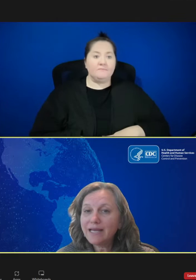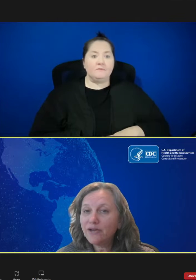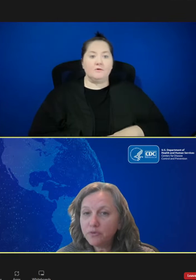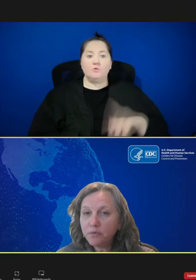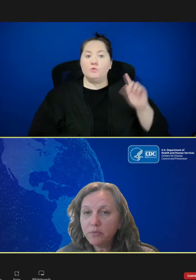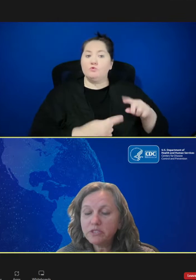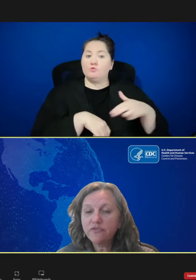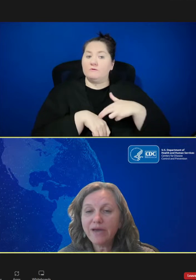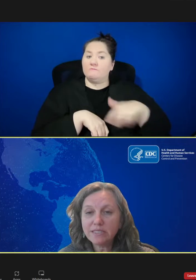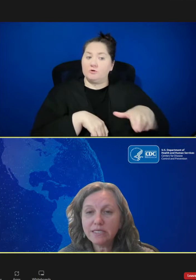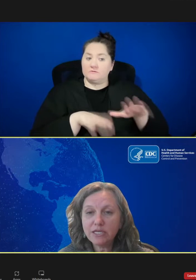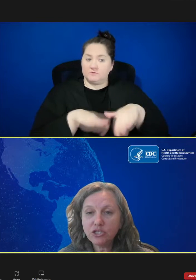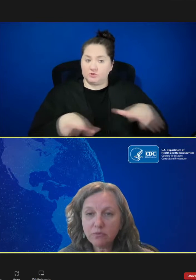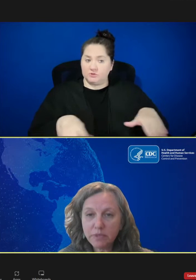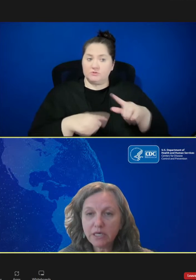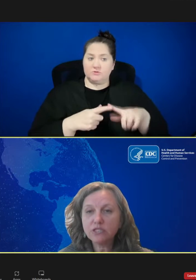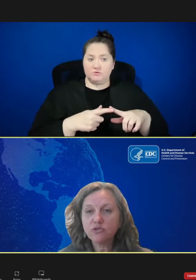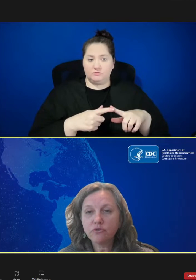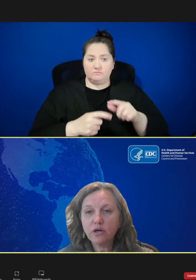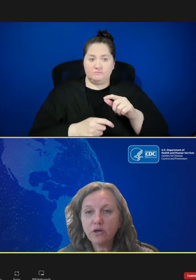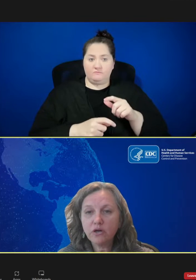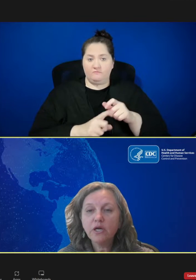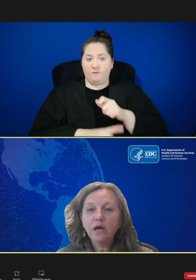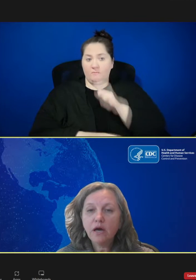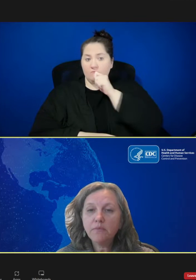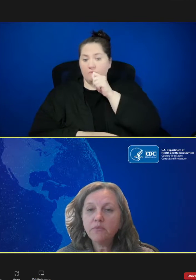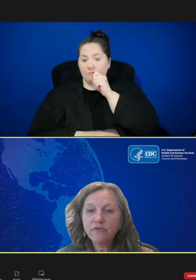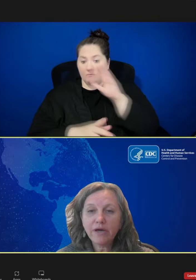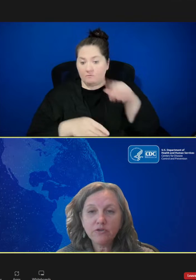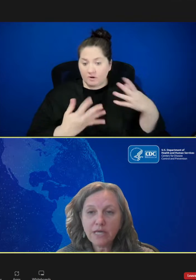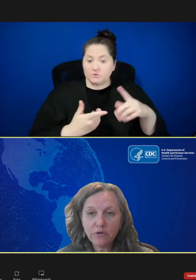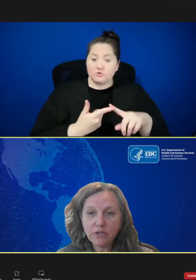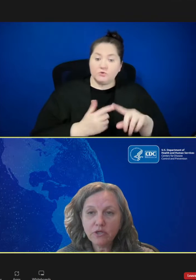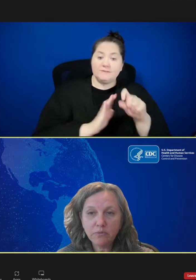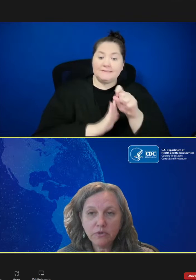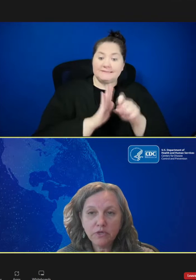health departments for vaccination. Because there are providers out in the community,